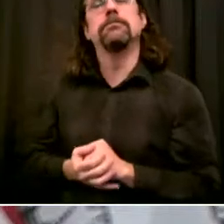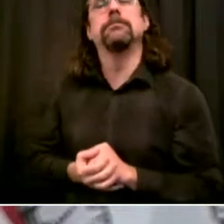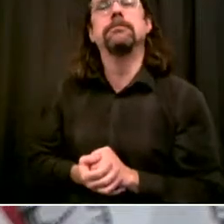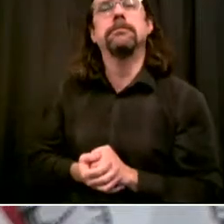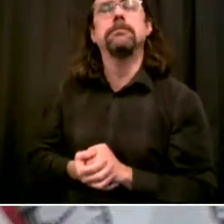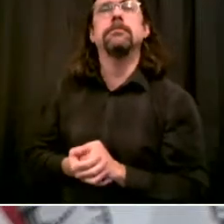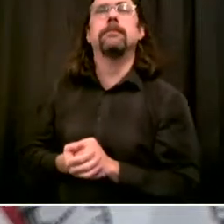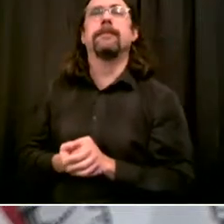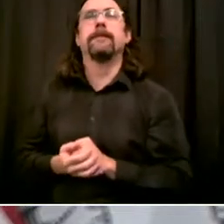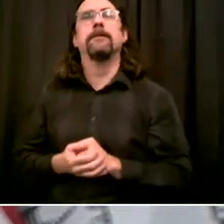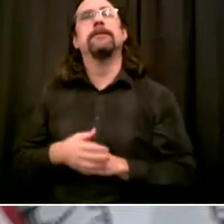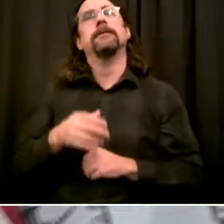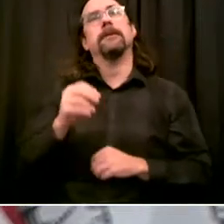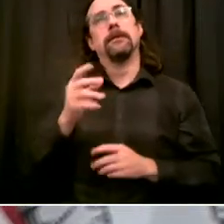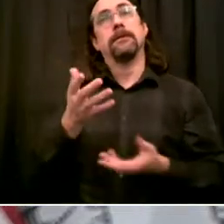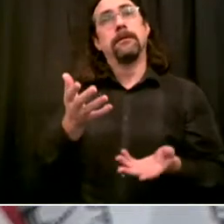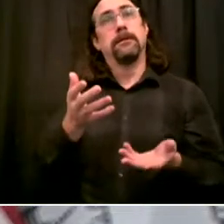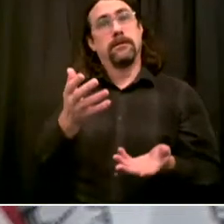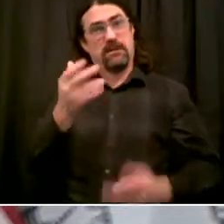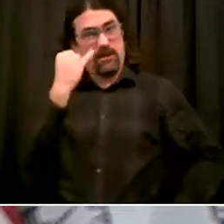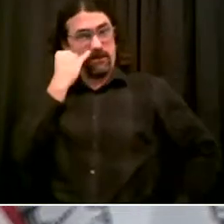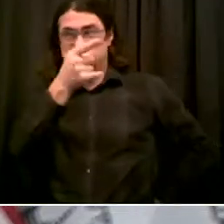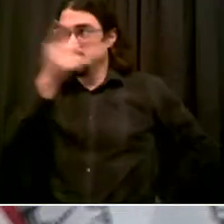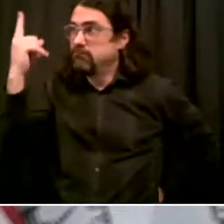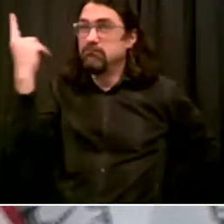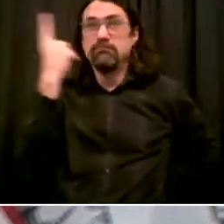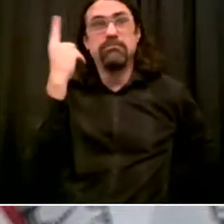SOMEEIMTES HAPPEN. ANYONE WHO DOES VIOLENCE WILL CLEARLY EXPERIEEE NCTHE